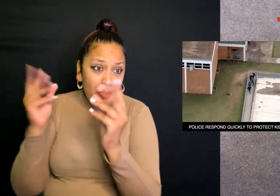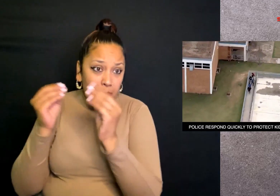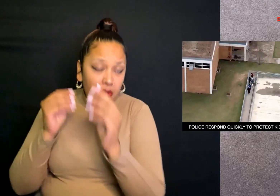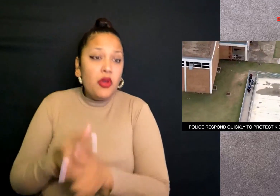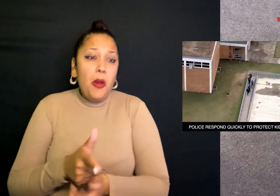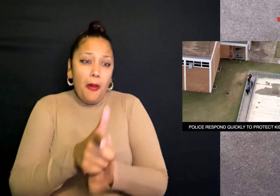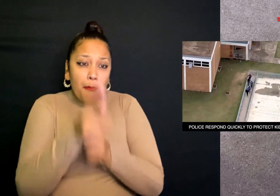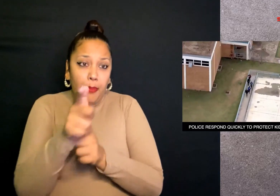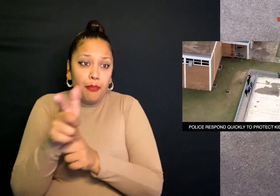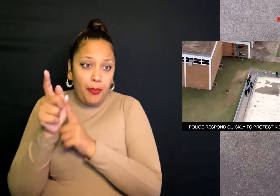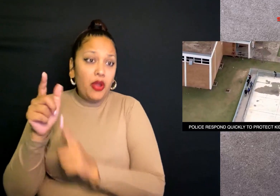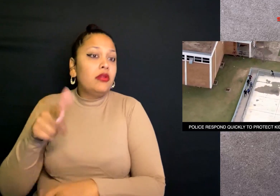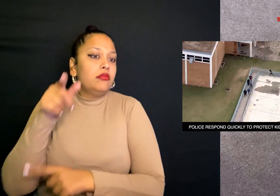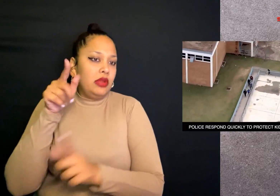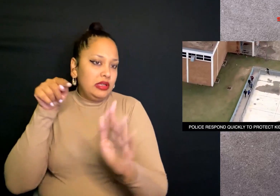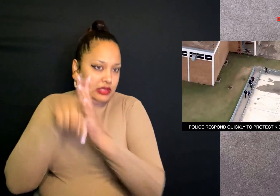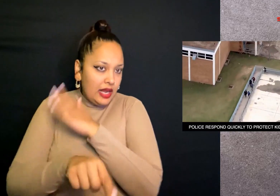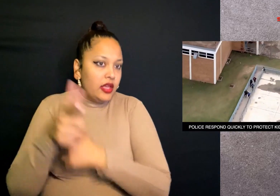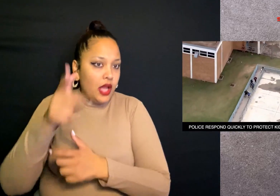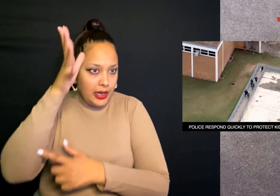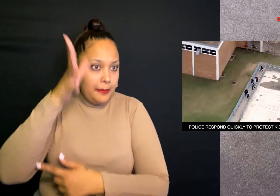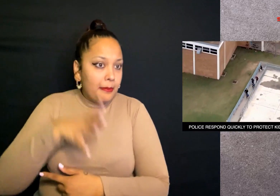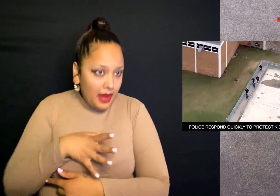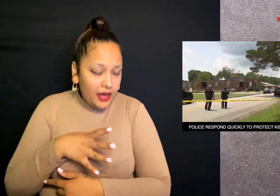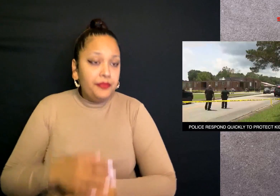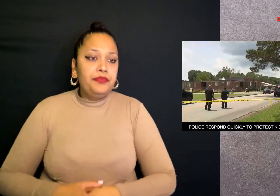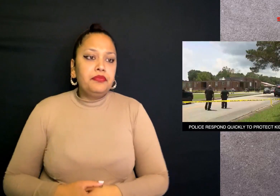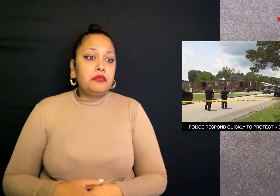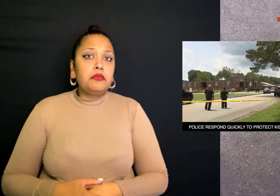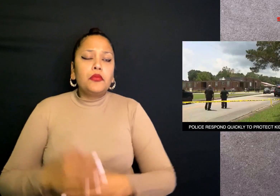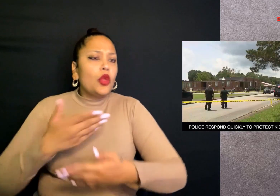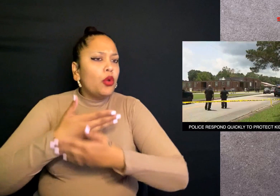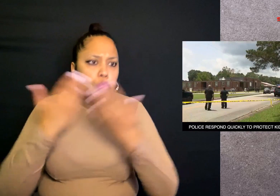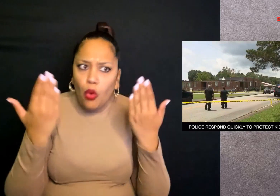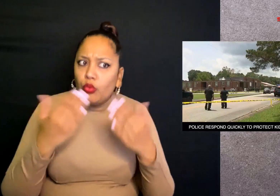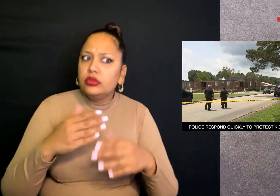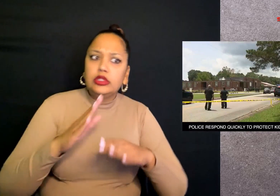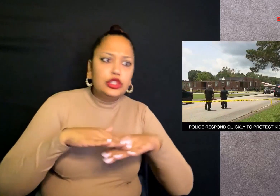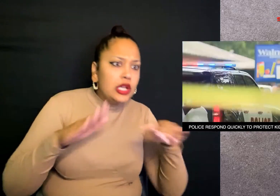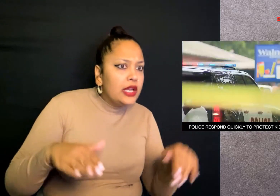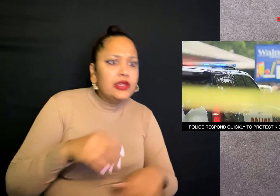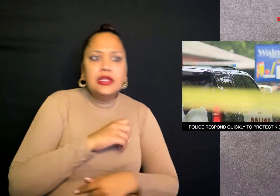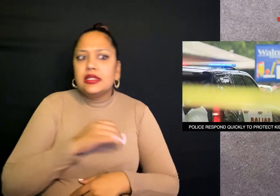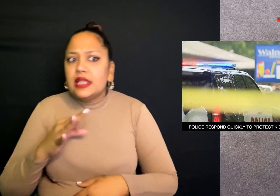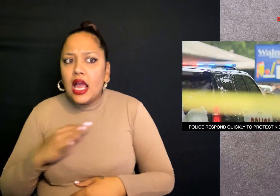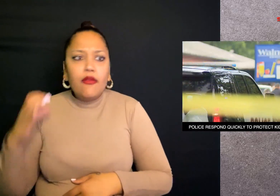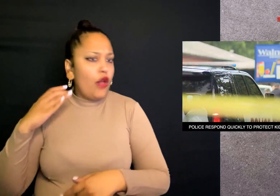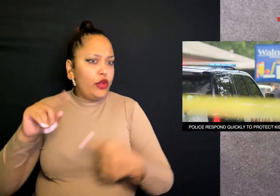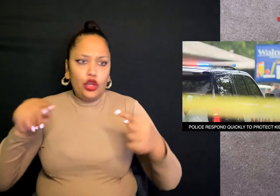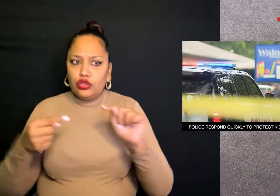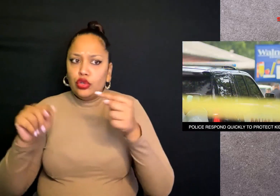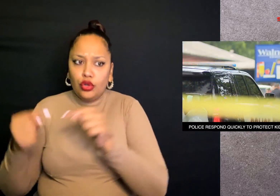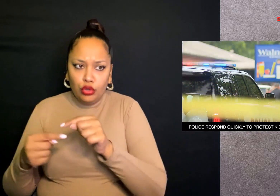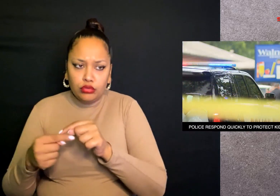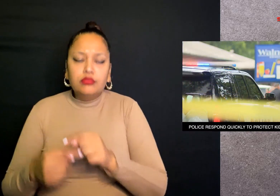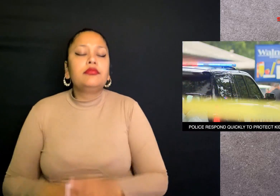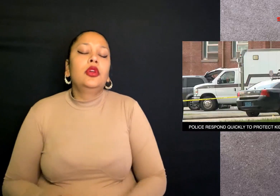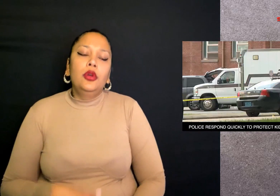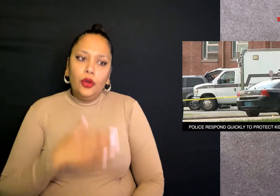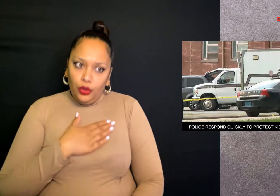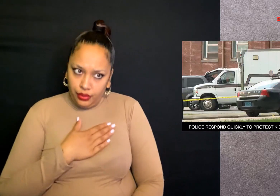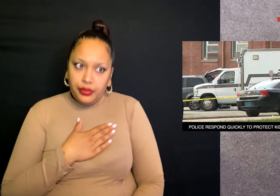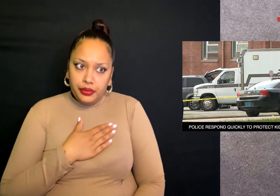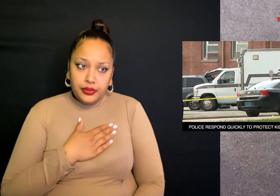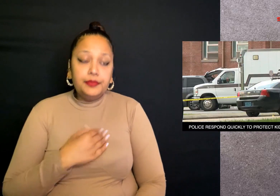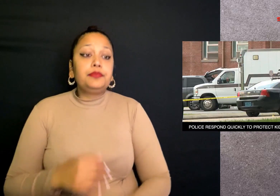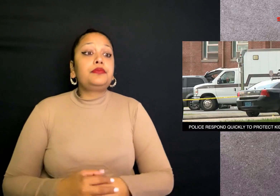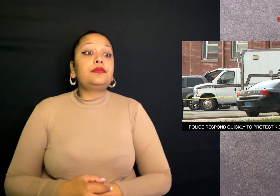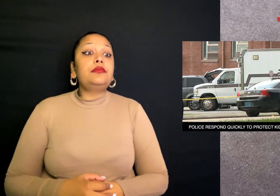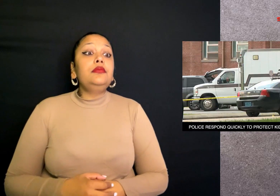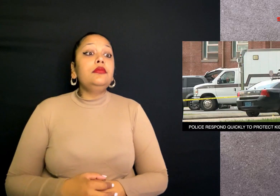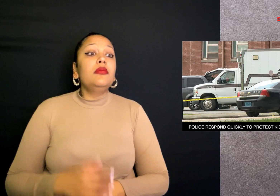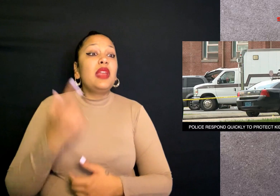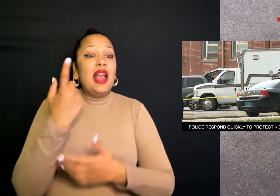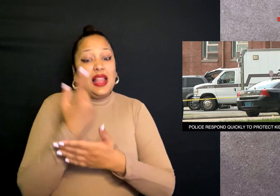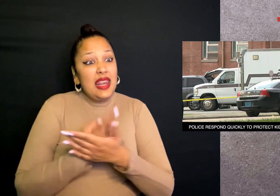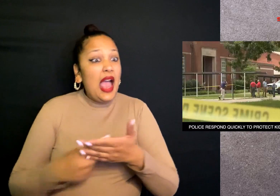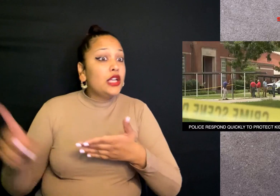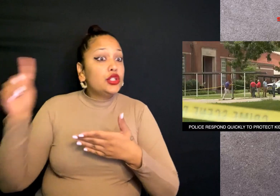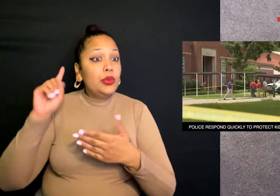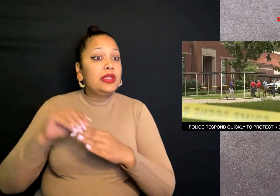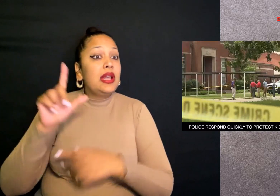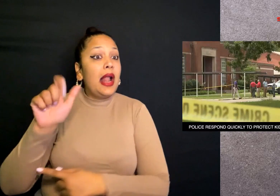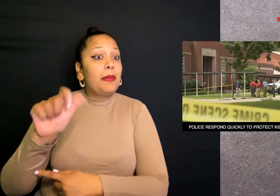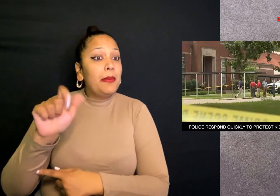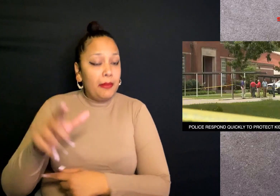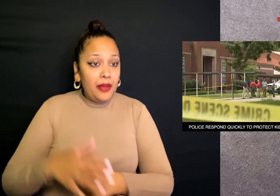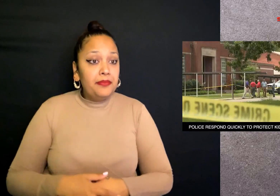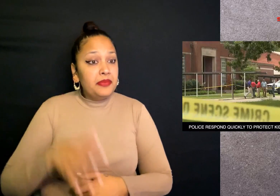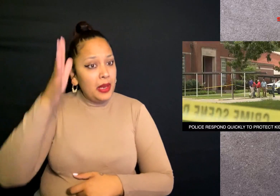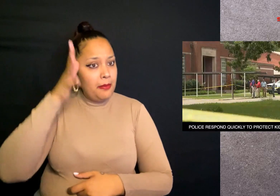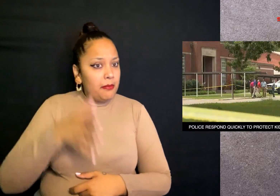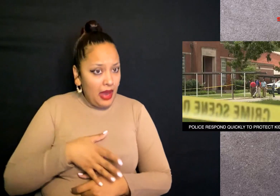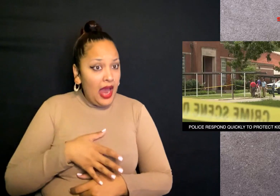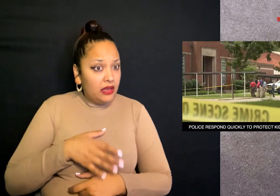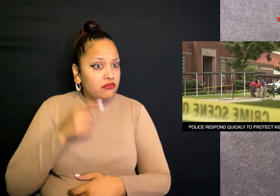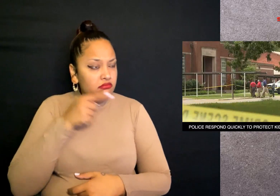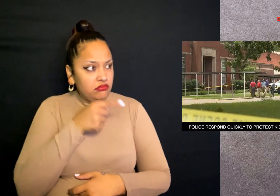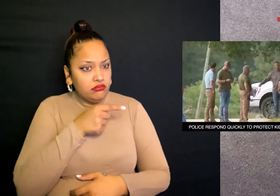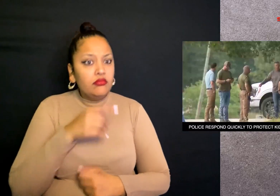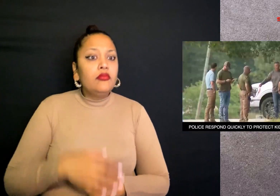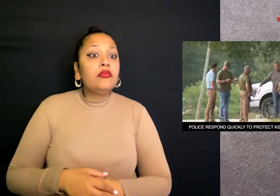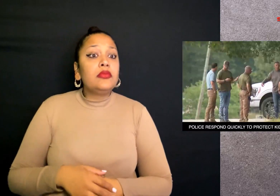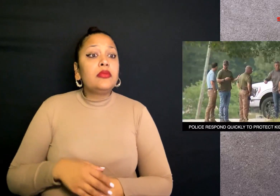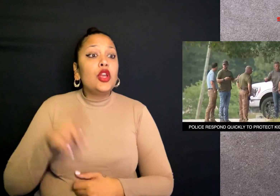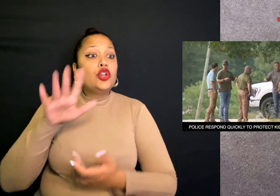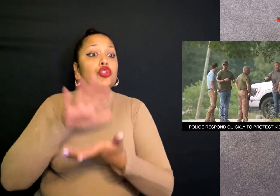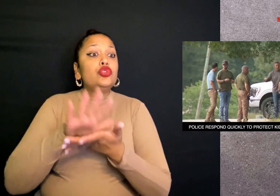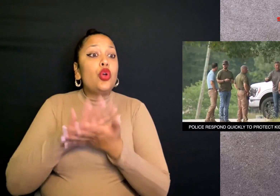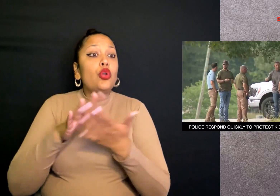quickly and shot and killed the gunmen no children staff or officers were hurt